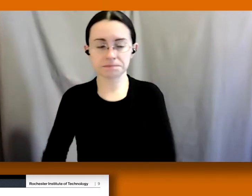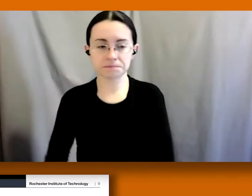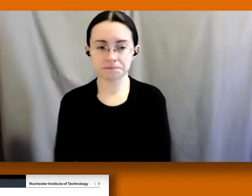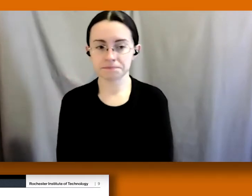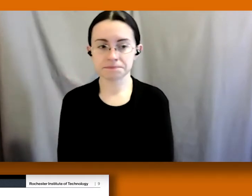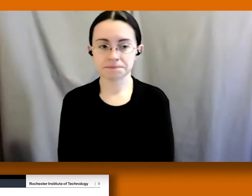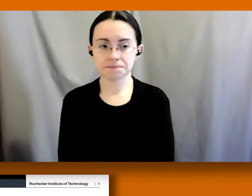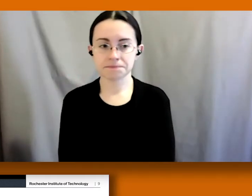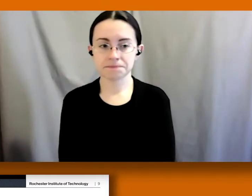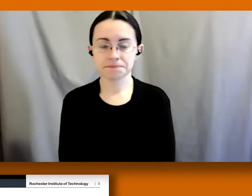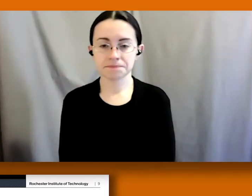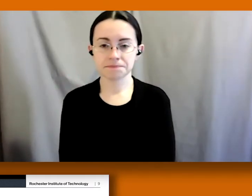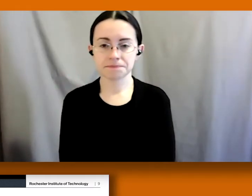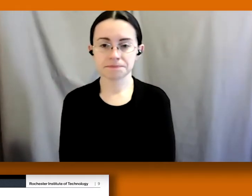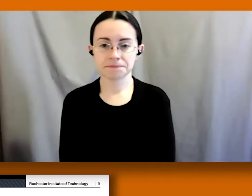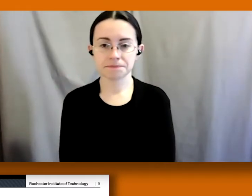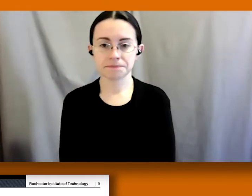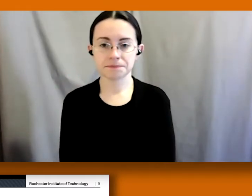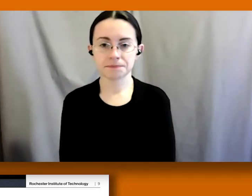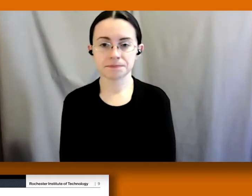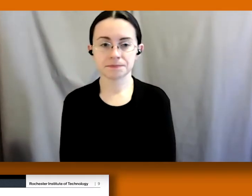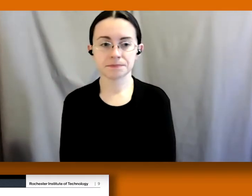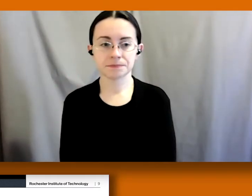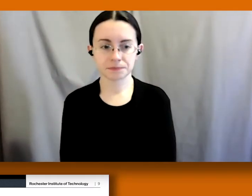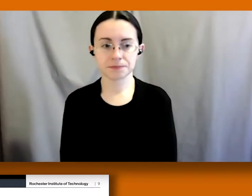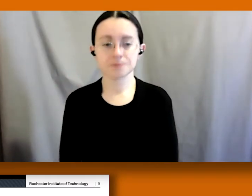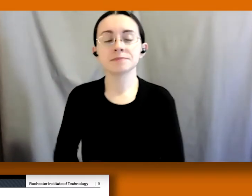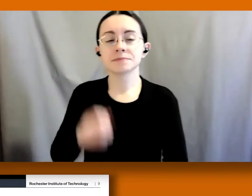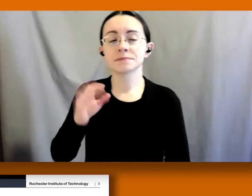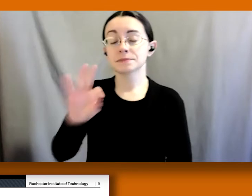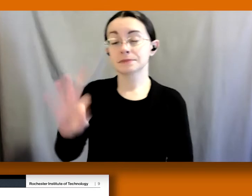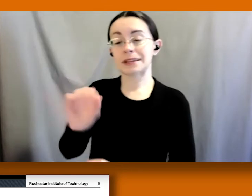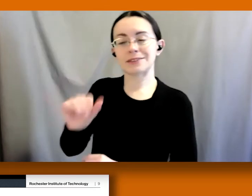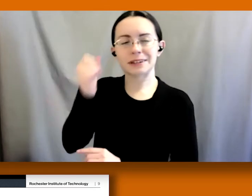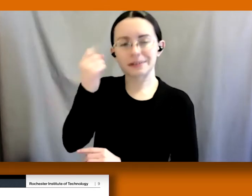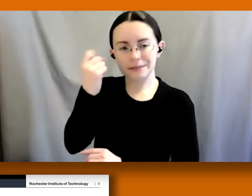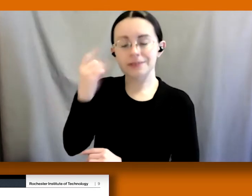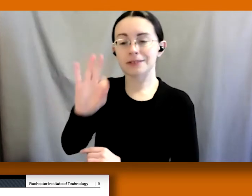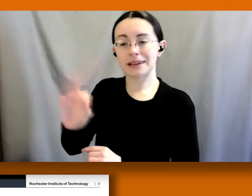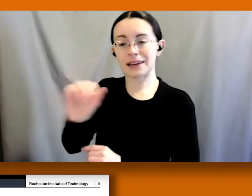And FNA is calculated on the modified total direct costs,